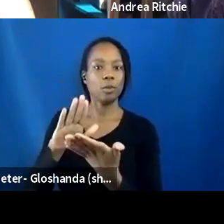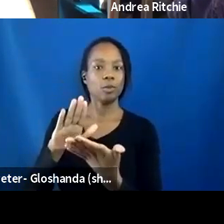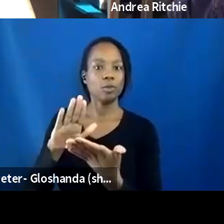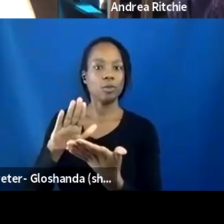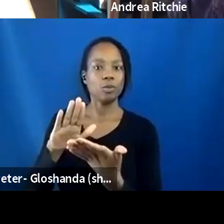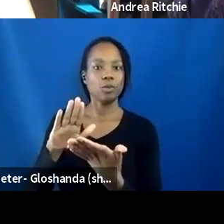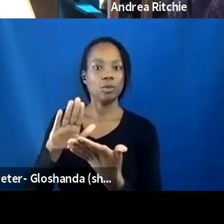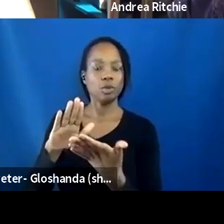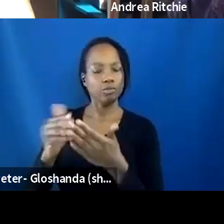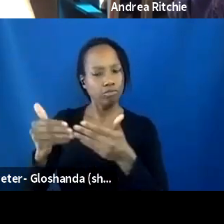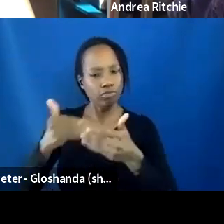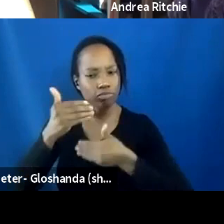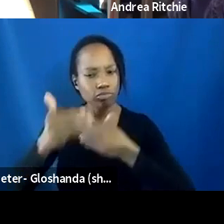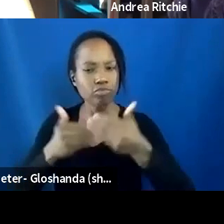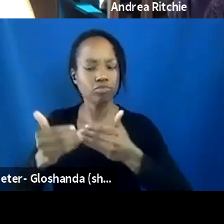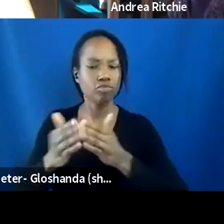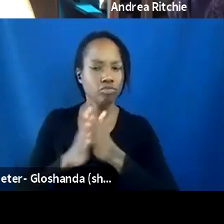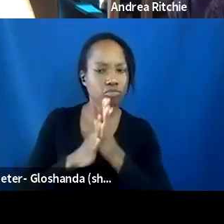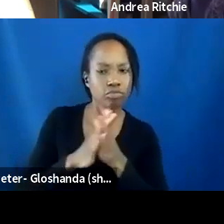in authentic relationship development.